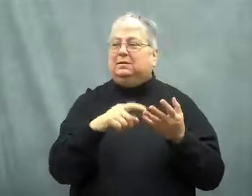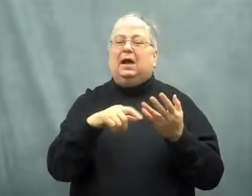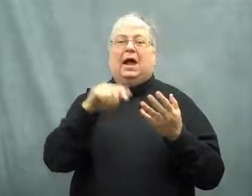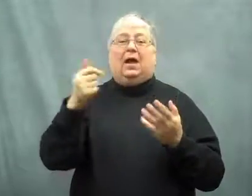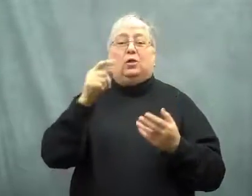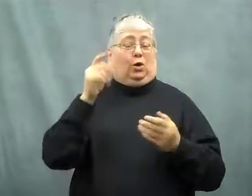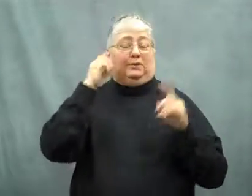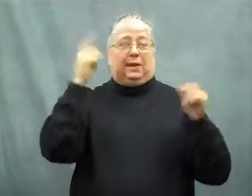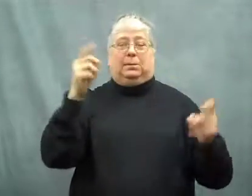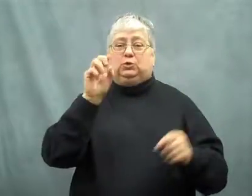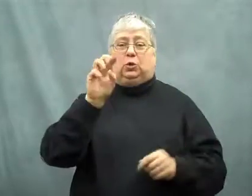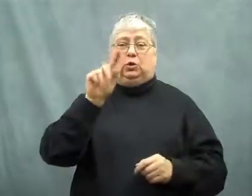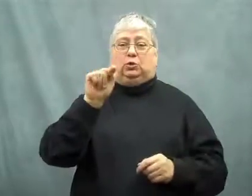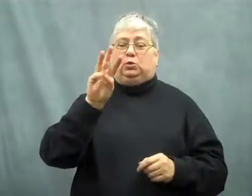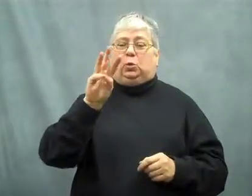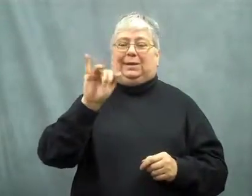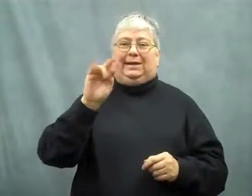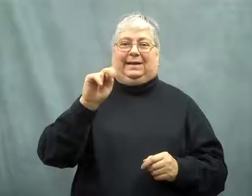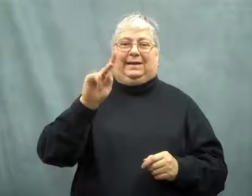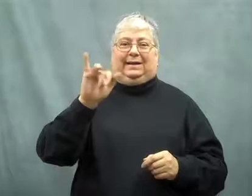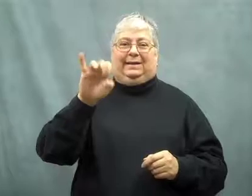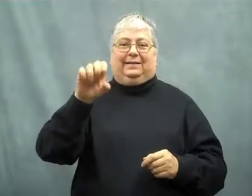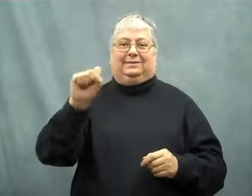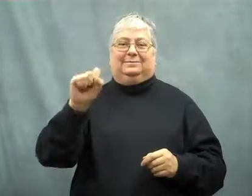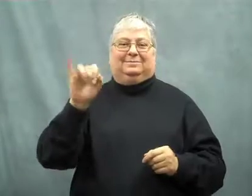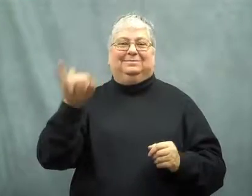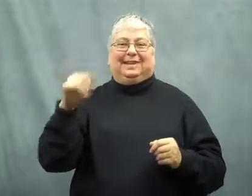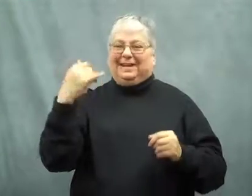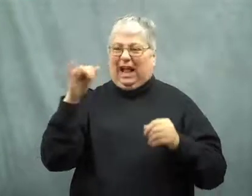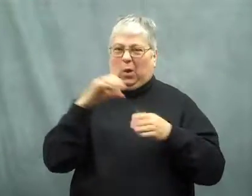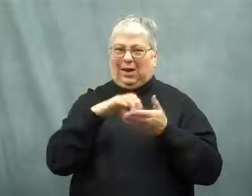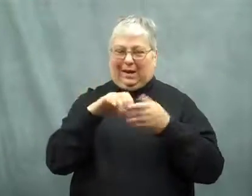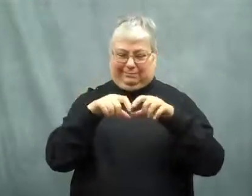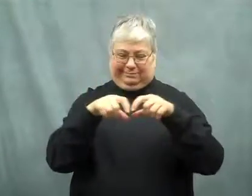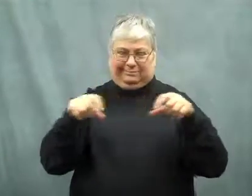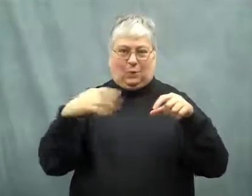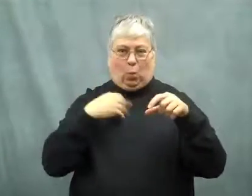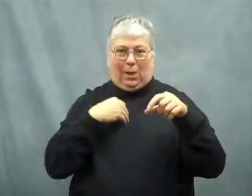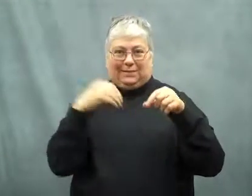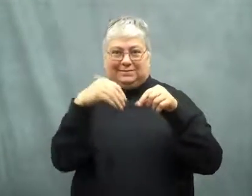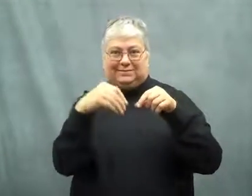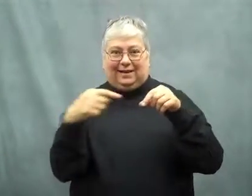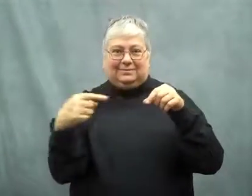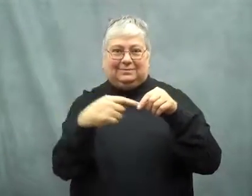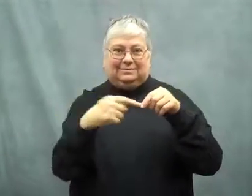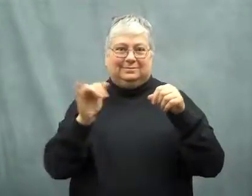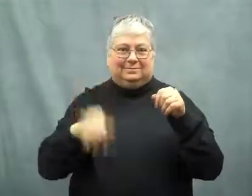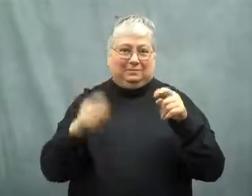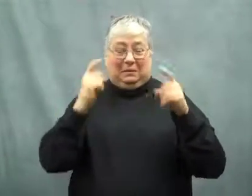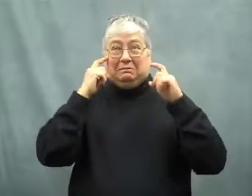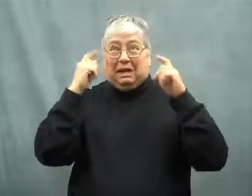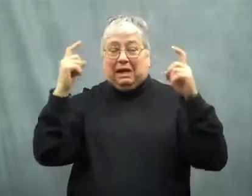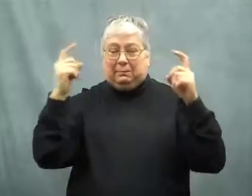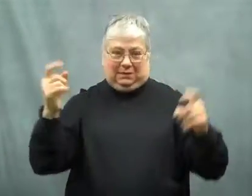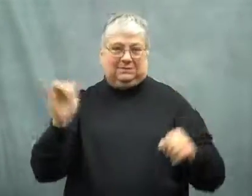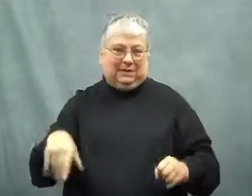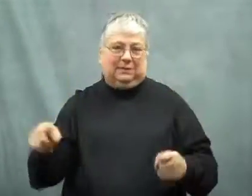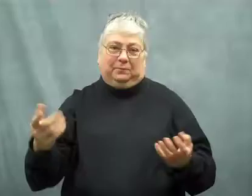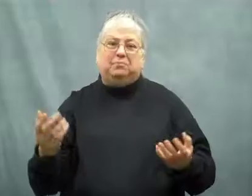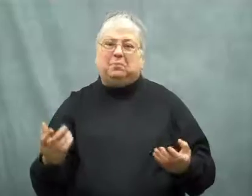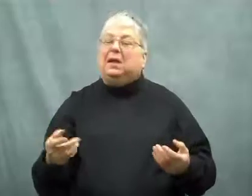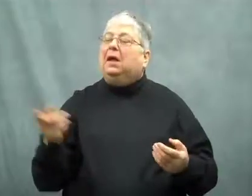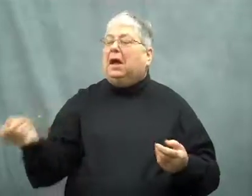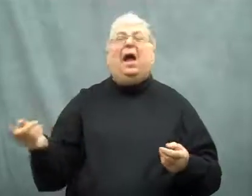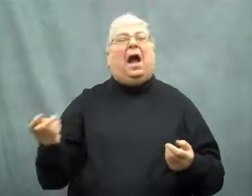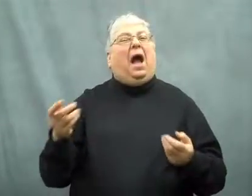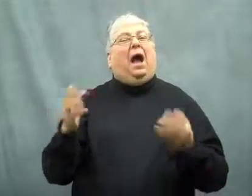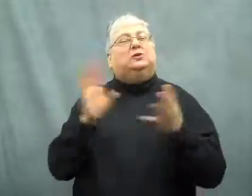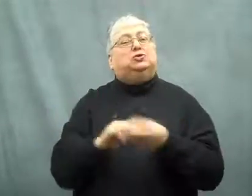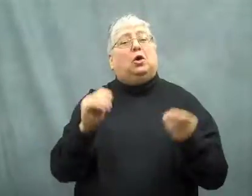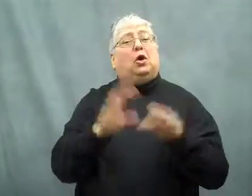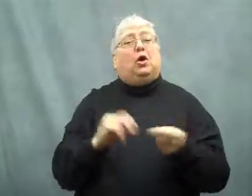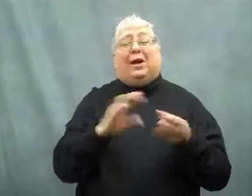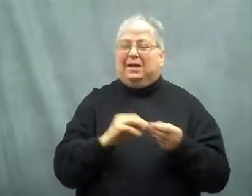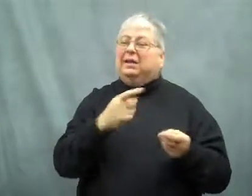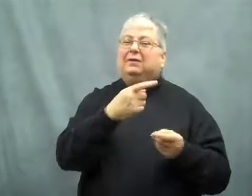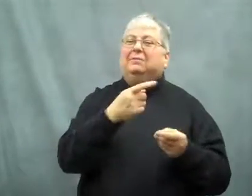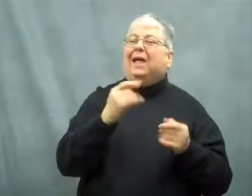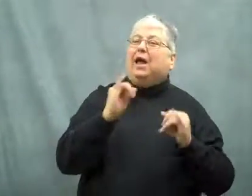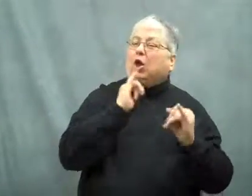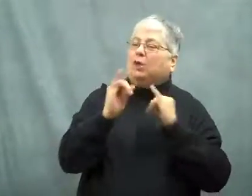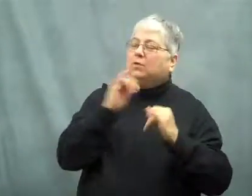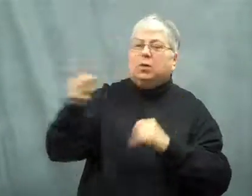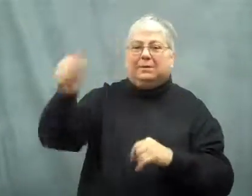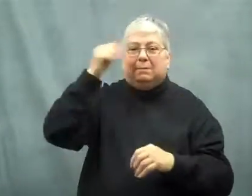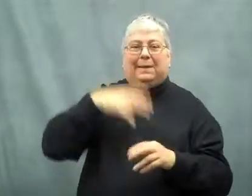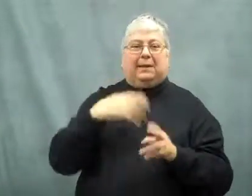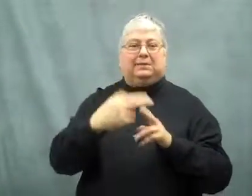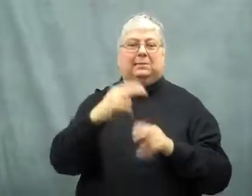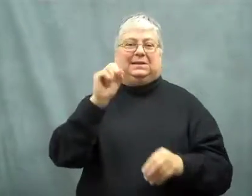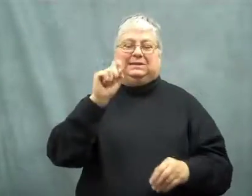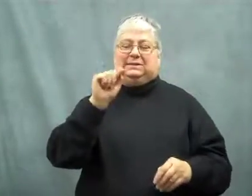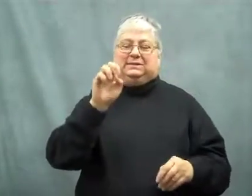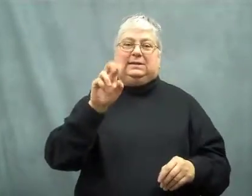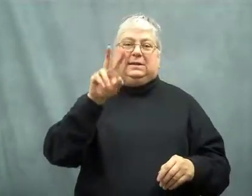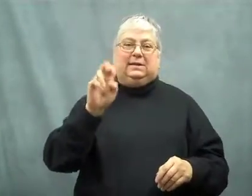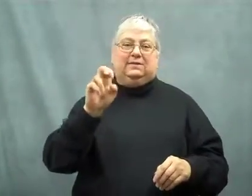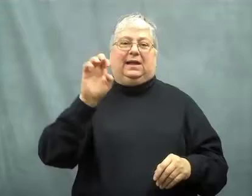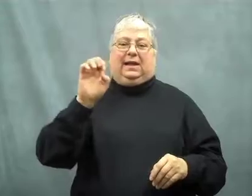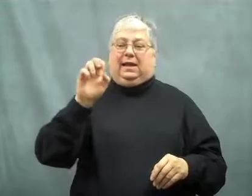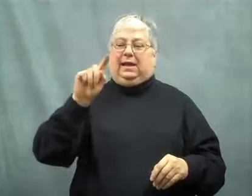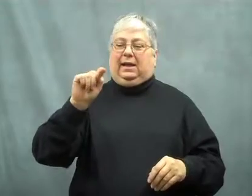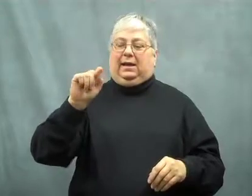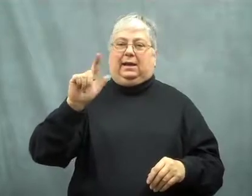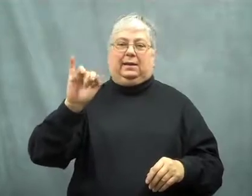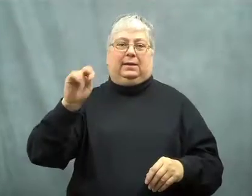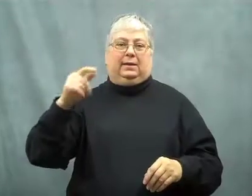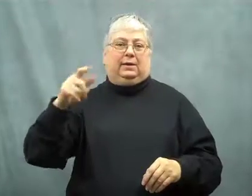Especially famous are the Twinkies, little yellow cakes with white filling.